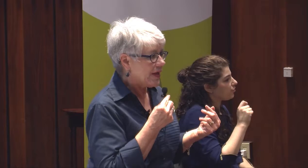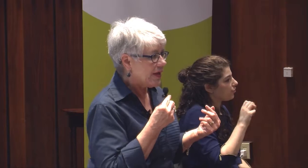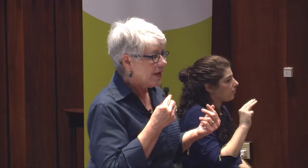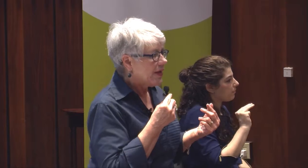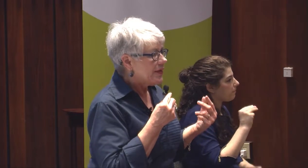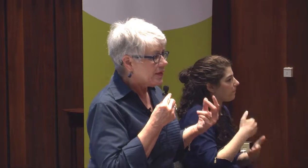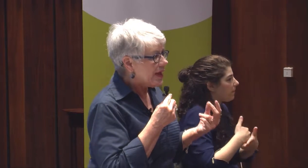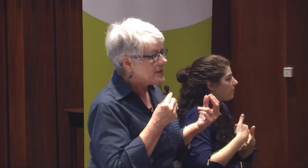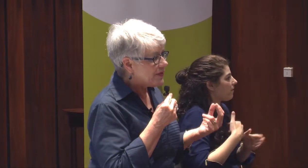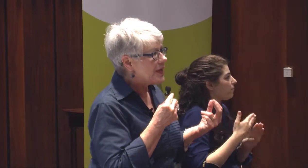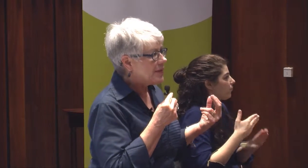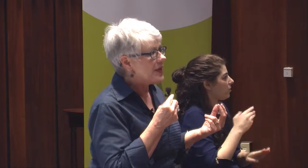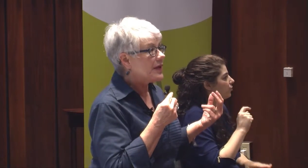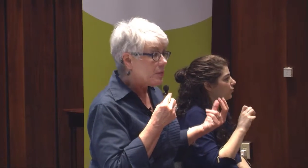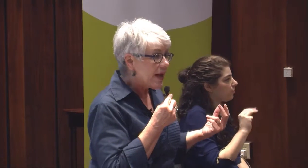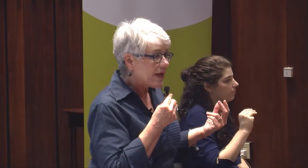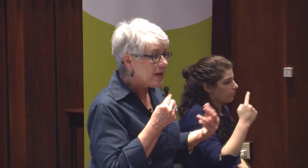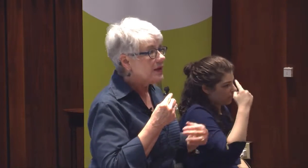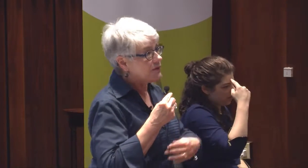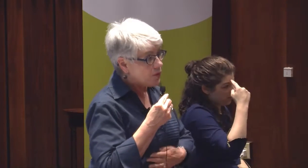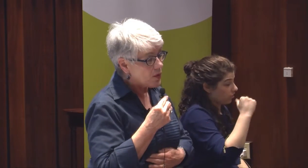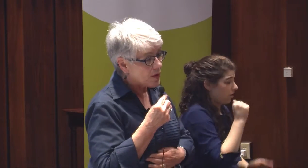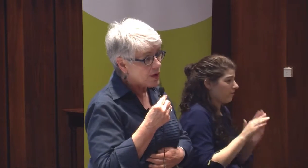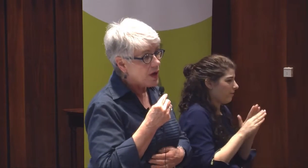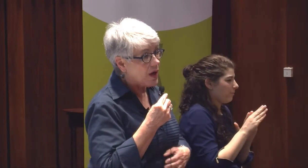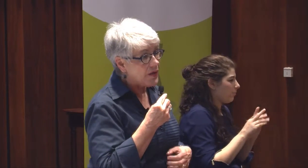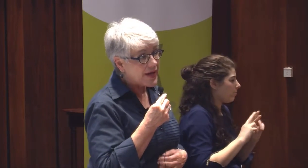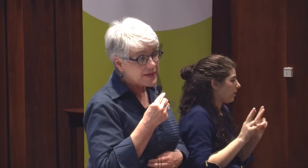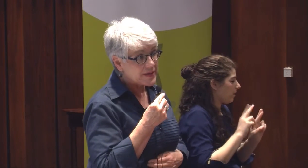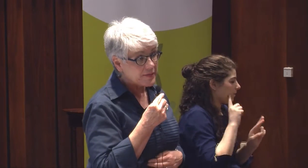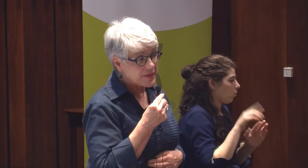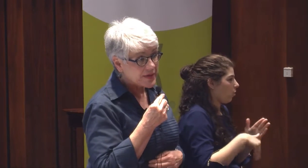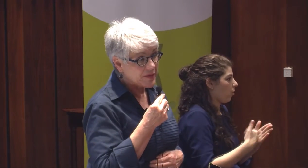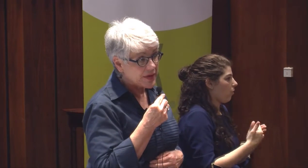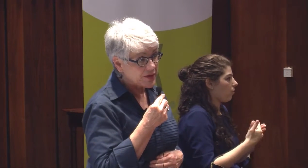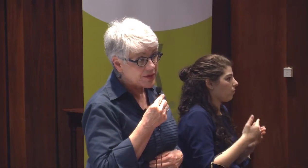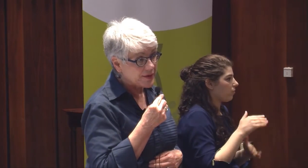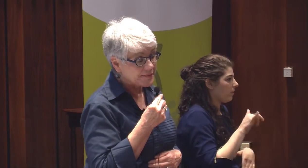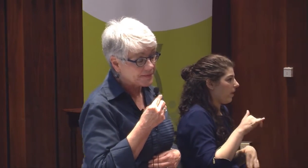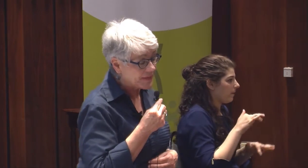Okay, they're not developmentally ready for all that some stimulation.